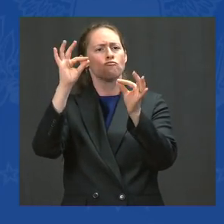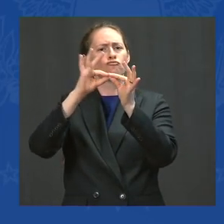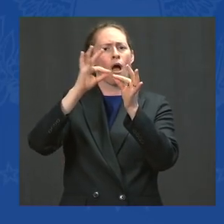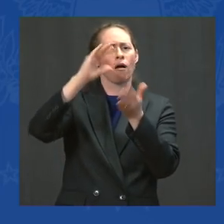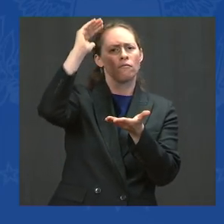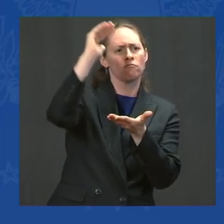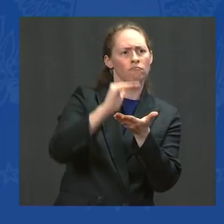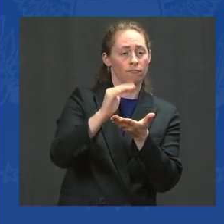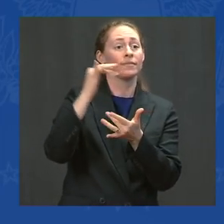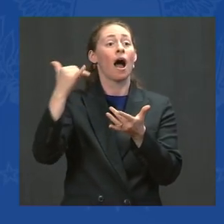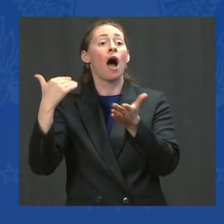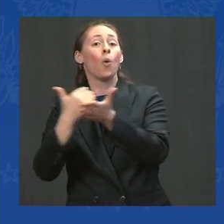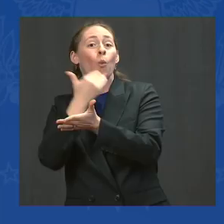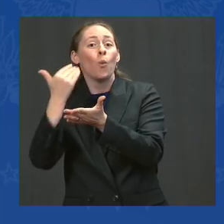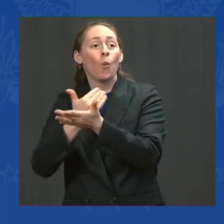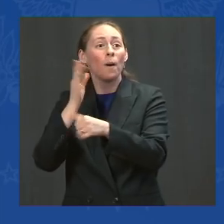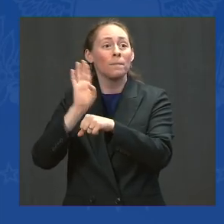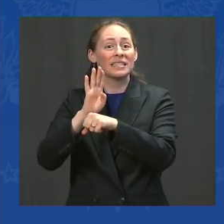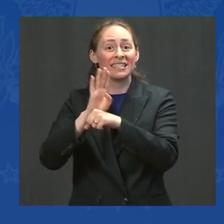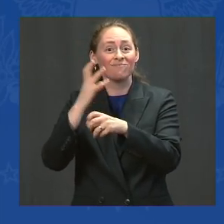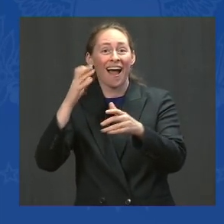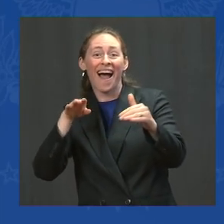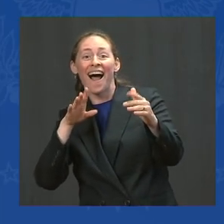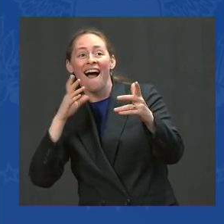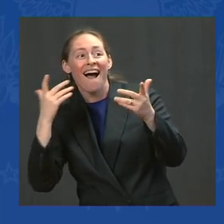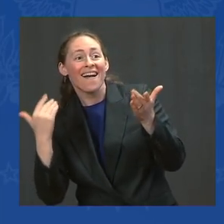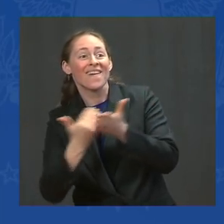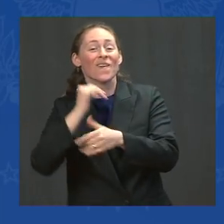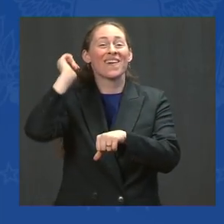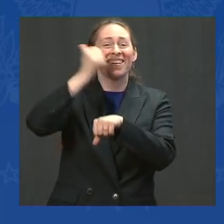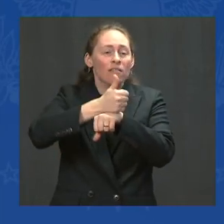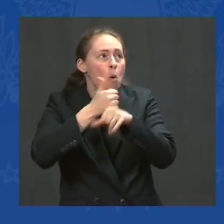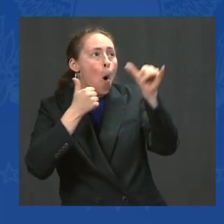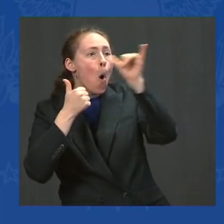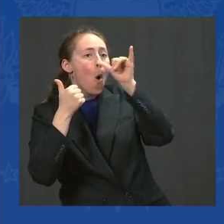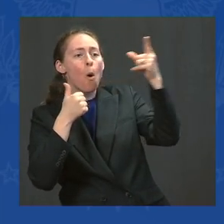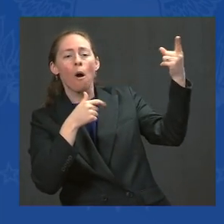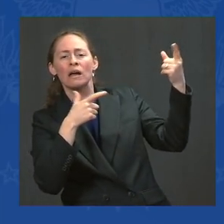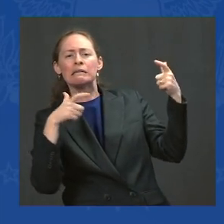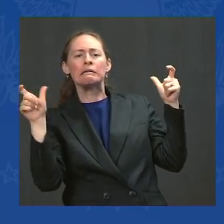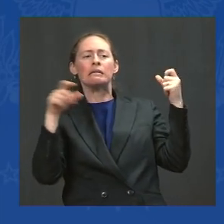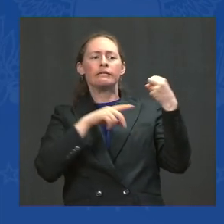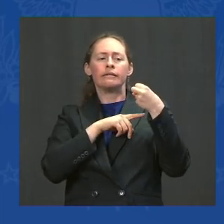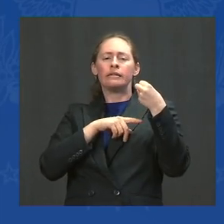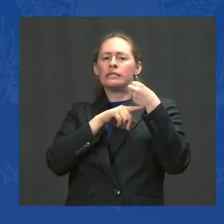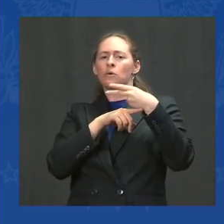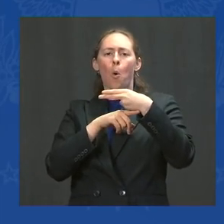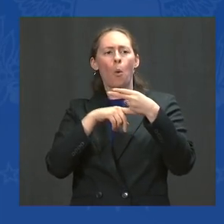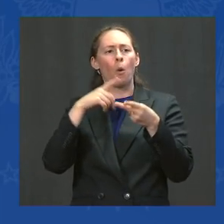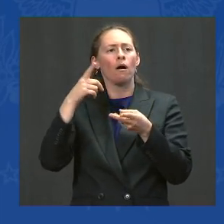competing against those giant corporations who have been free to ramp up prices because they haven't had any real competition.